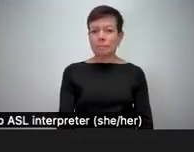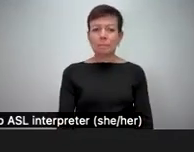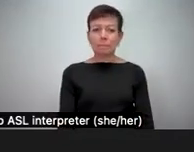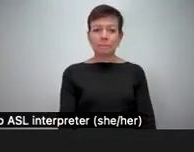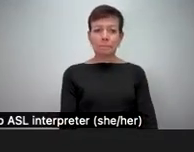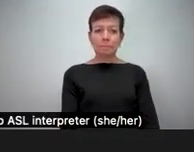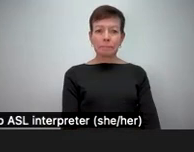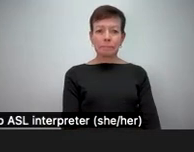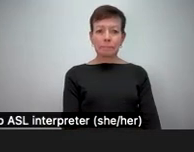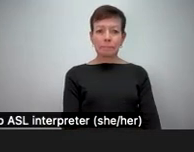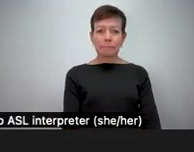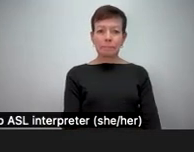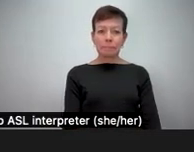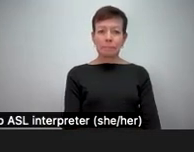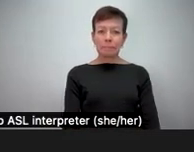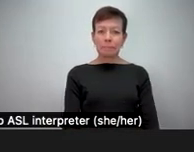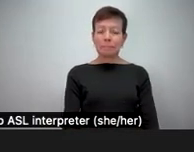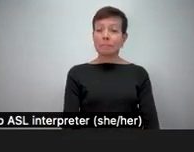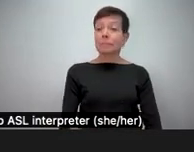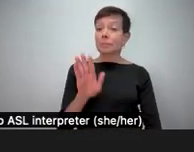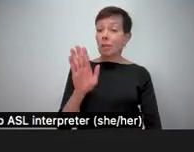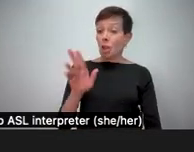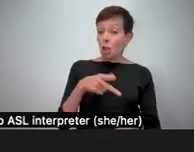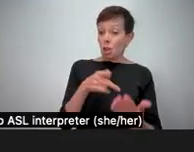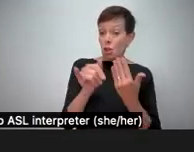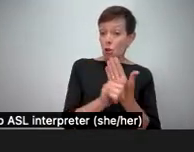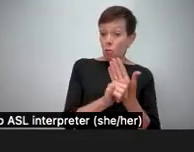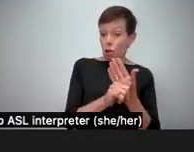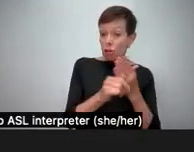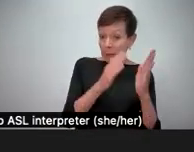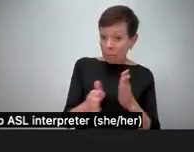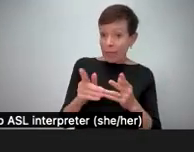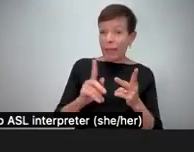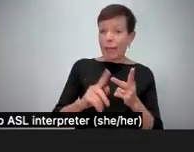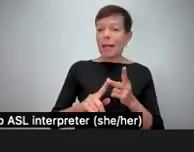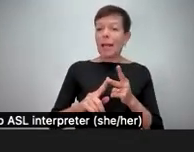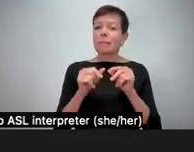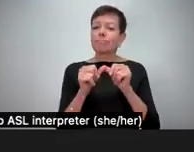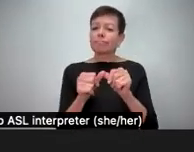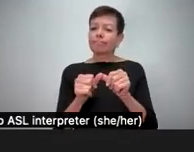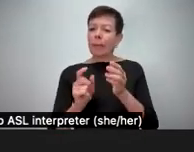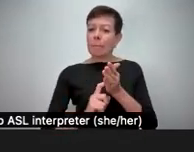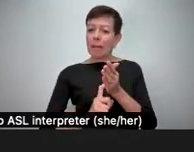Okay, Project Plan and Maintenance Plan. So, this is something some people might have already worked